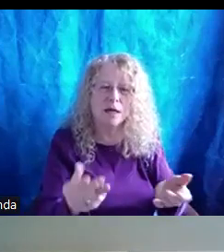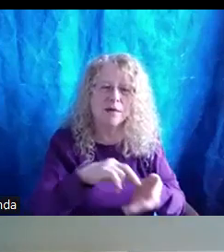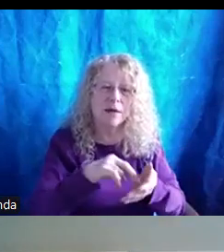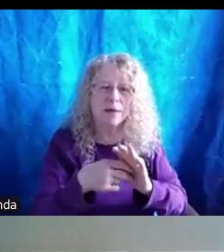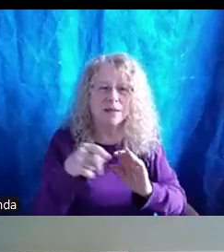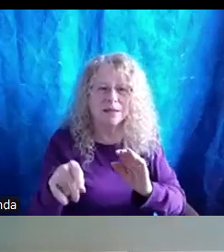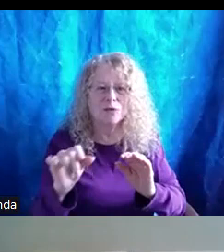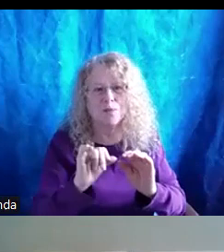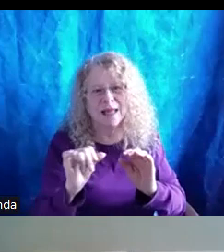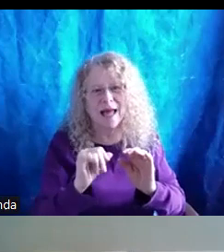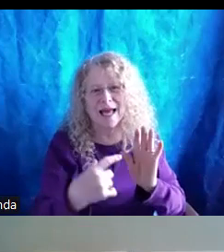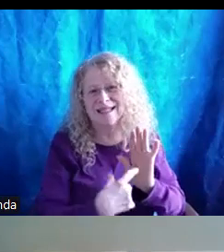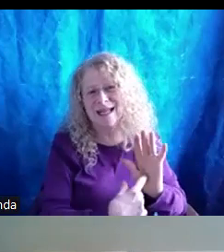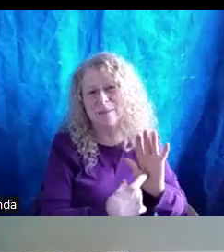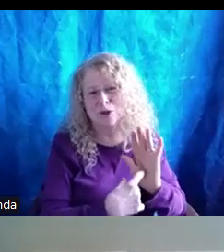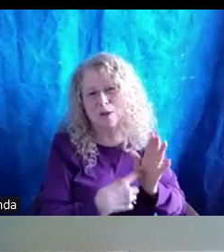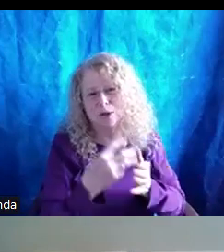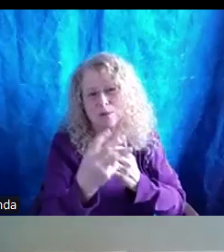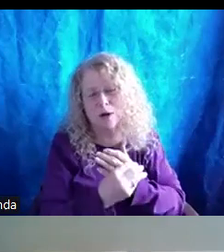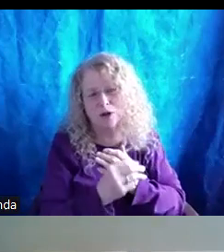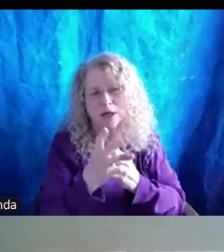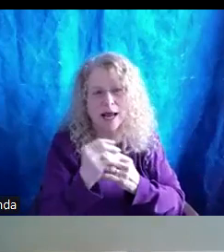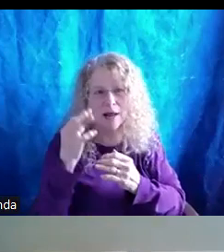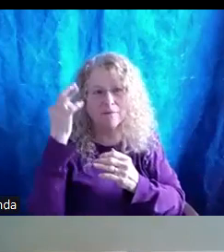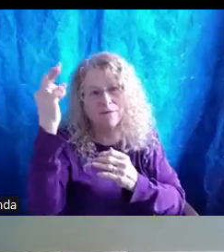ON A FULLER SCALE SOMETIME IN THE FUTURE.